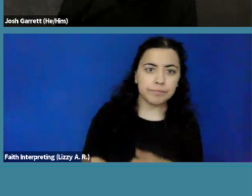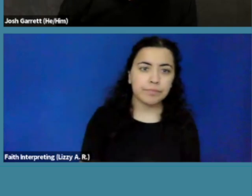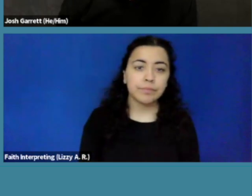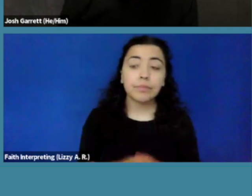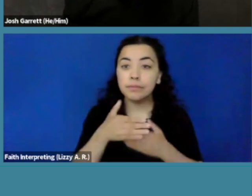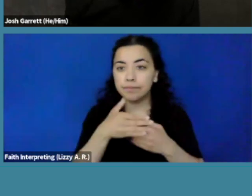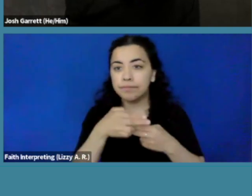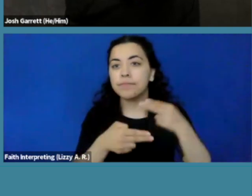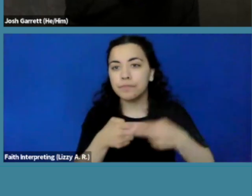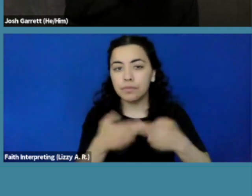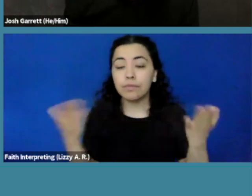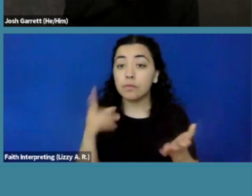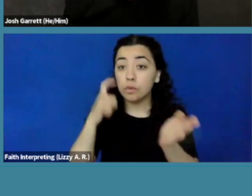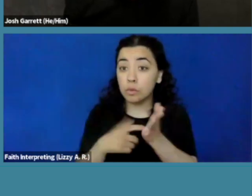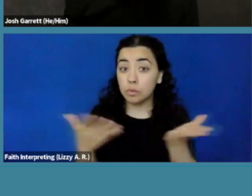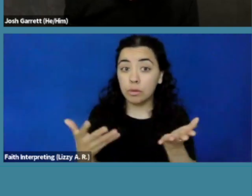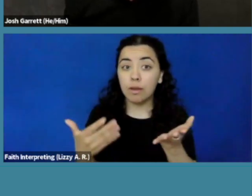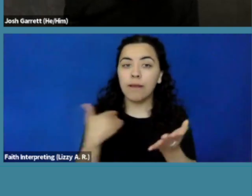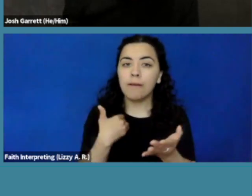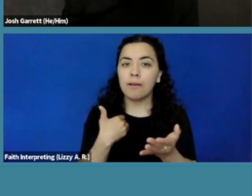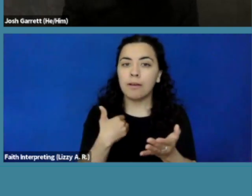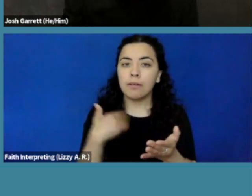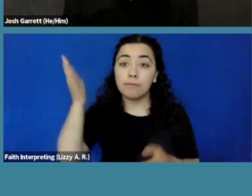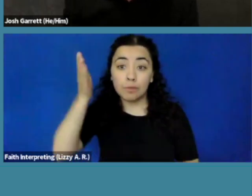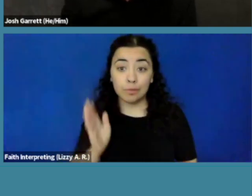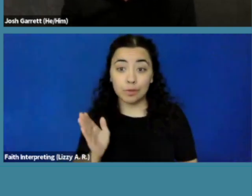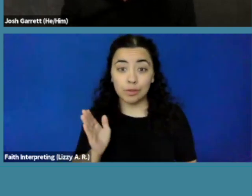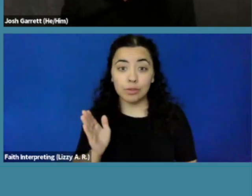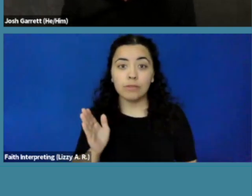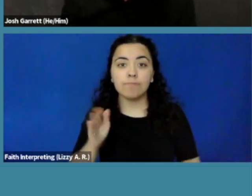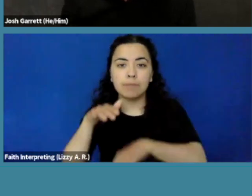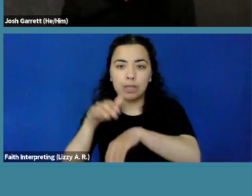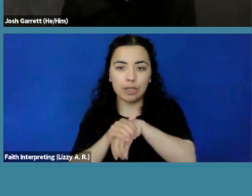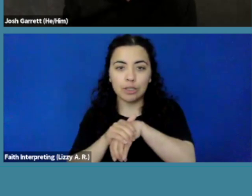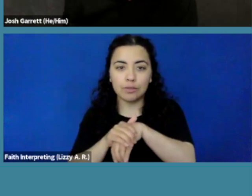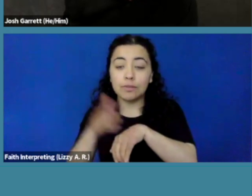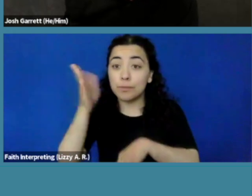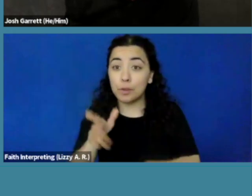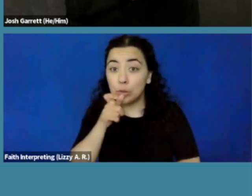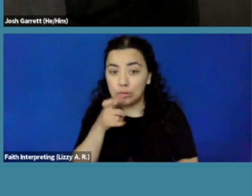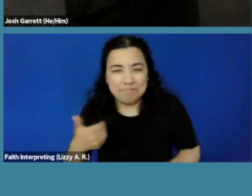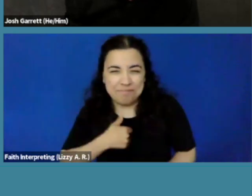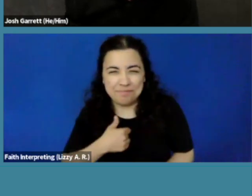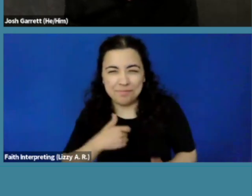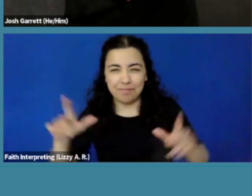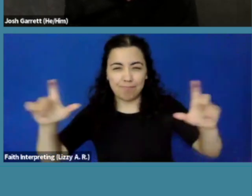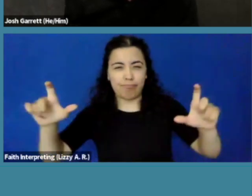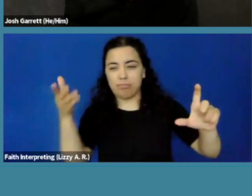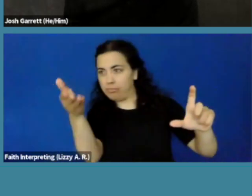In this photo, you see a speaker who is speaking in English, which happens to be myself and a certified deaf interpreter.